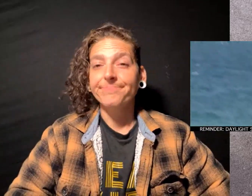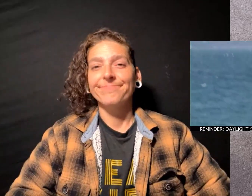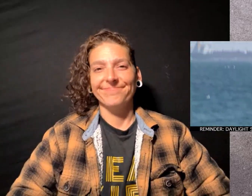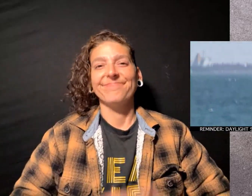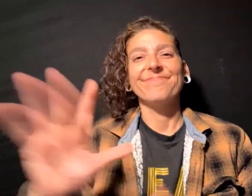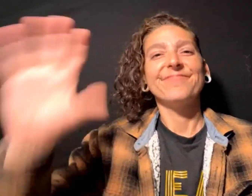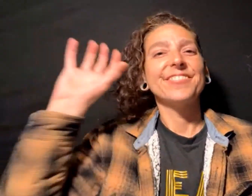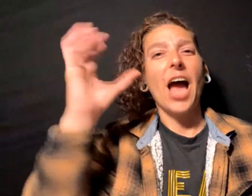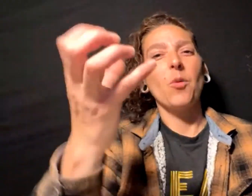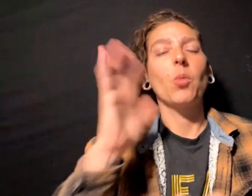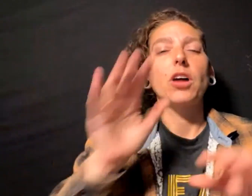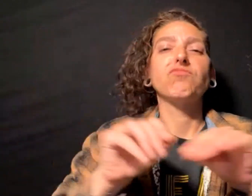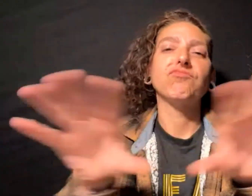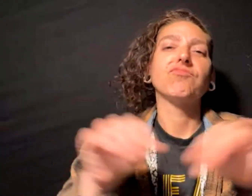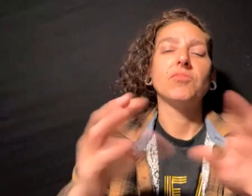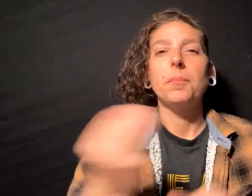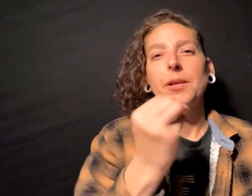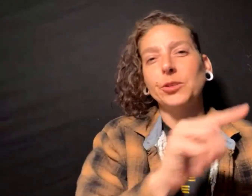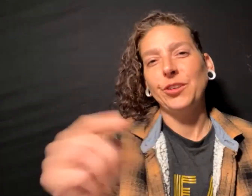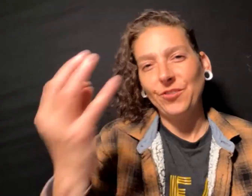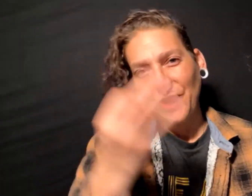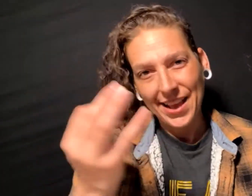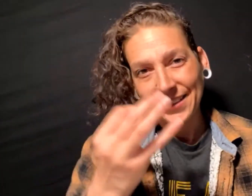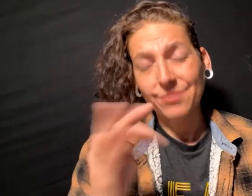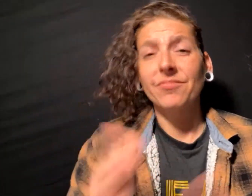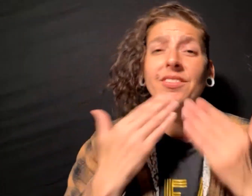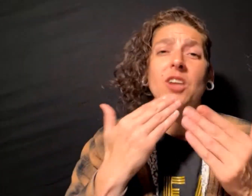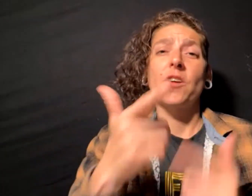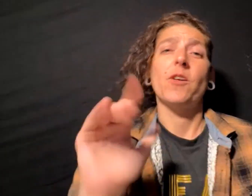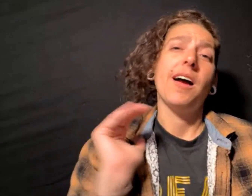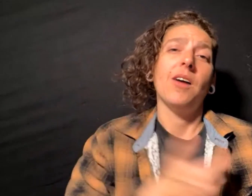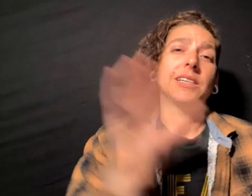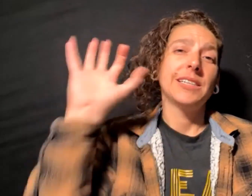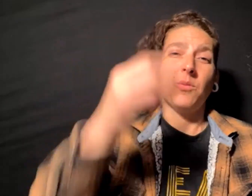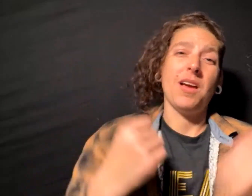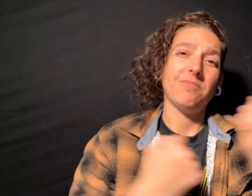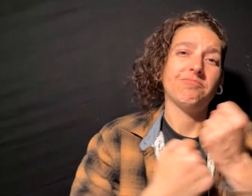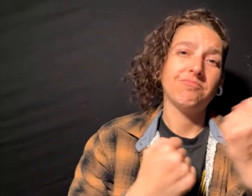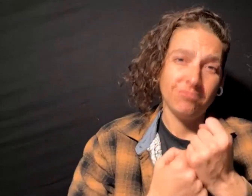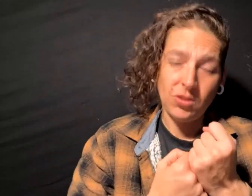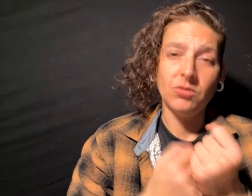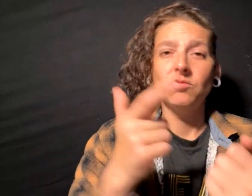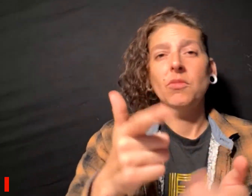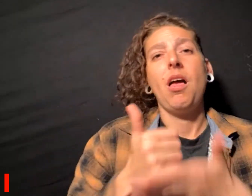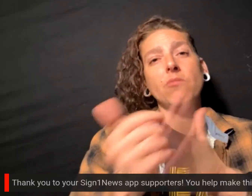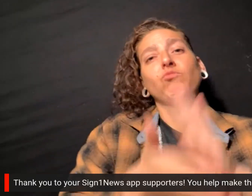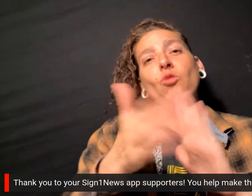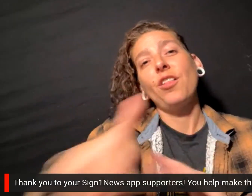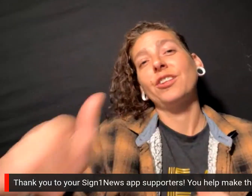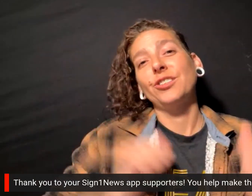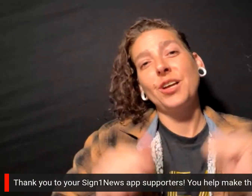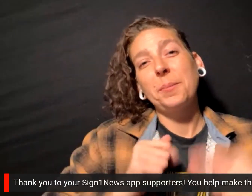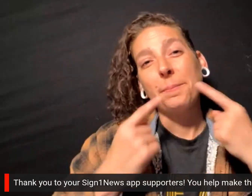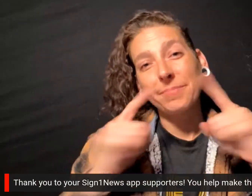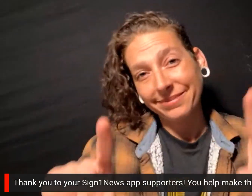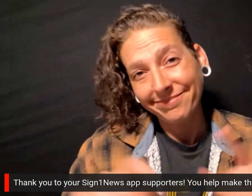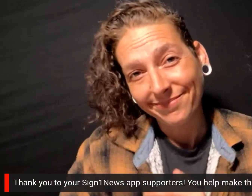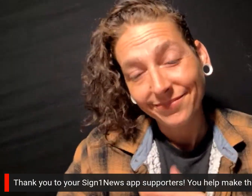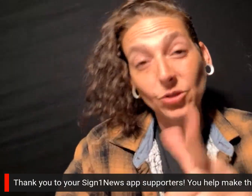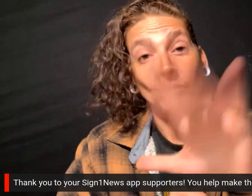Sign1News will be broadcasting updates Monday through Friday a big thank you to our Sign1News app supporters to help make this broadcast happen you